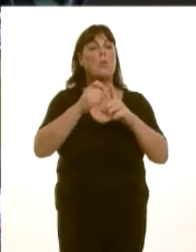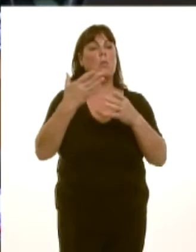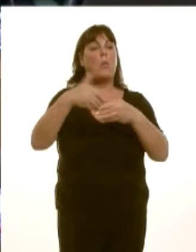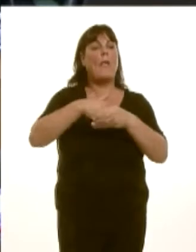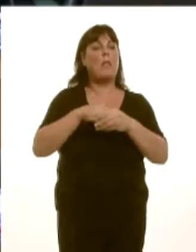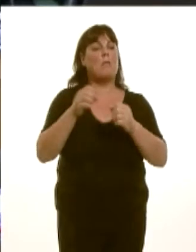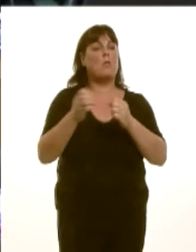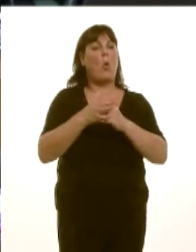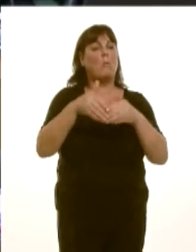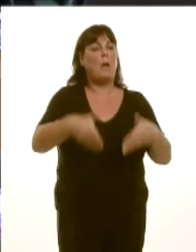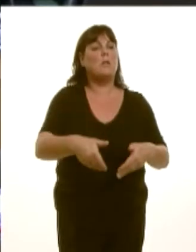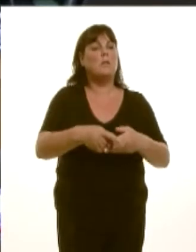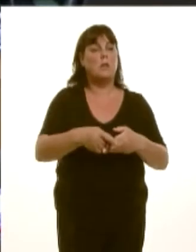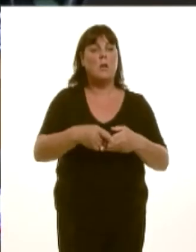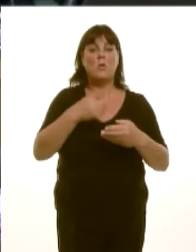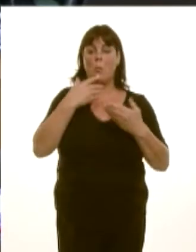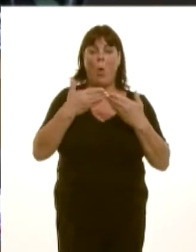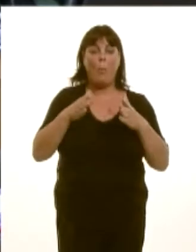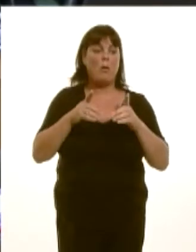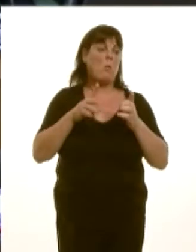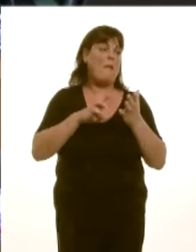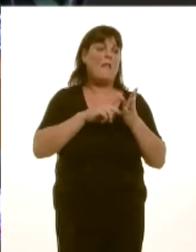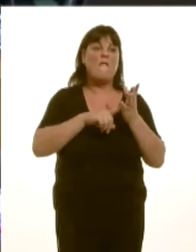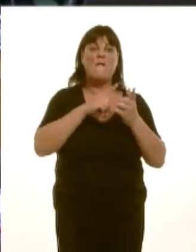railway lines, whether it is the Vale of Glamorgan line or the Ebbw valley line.